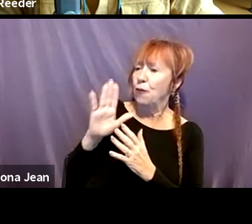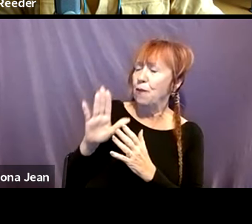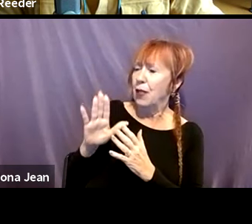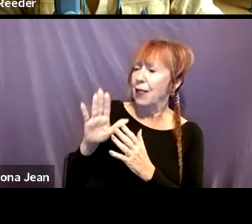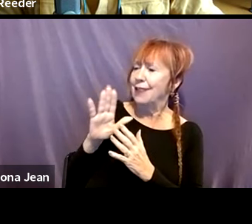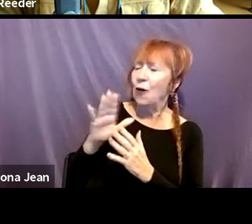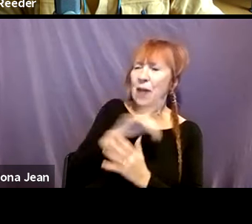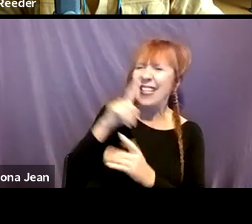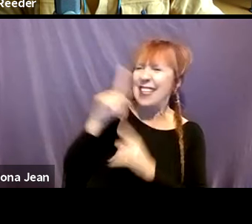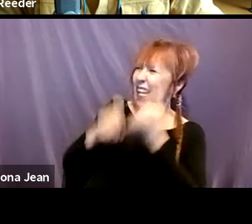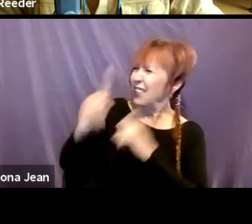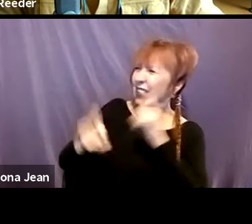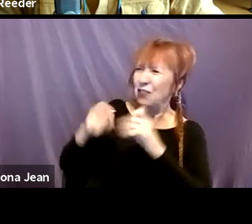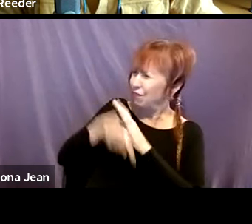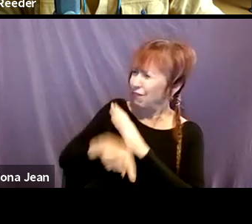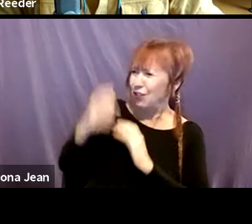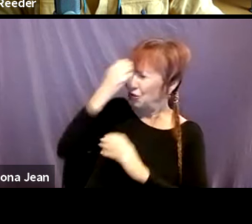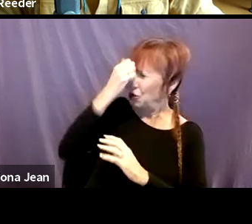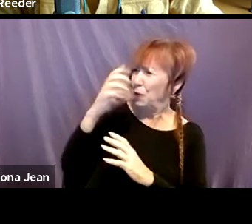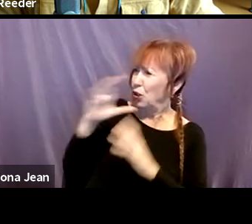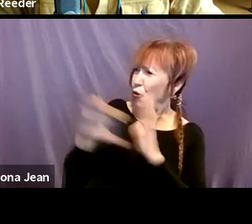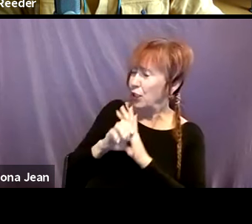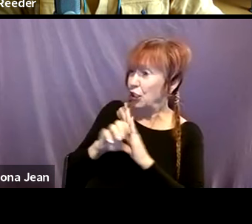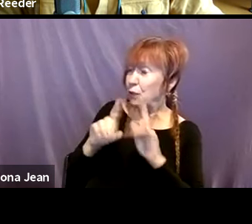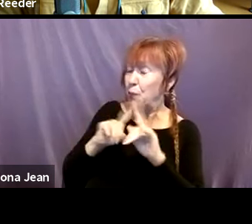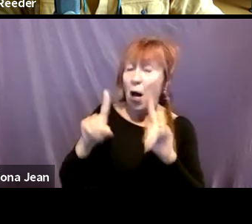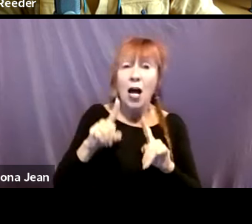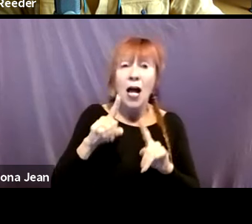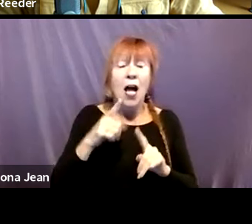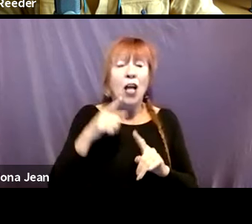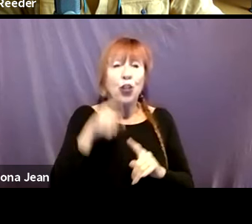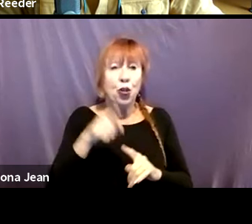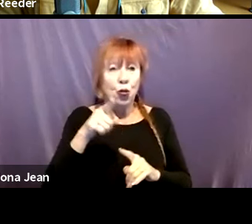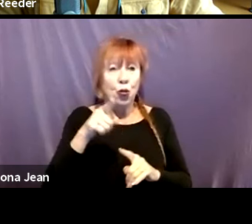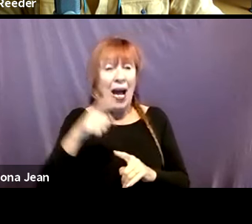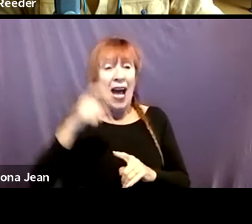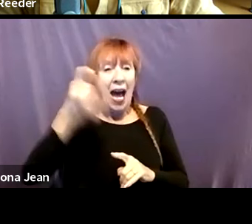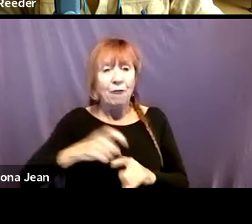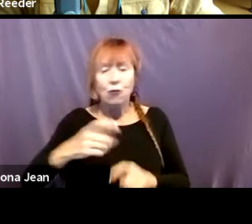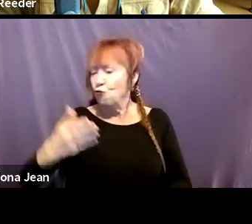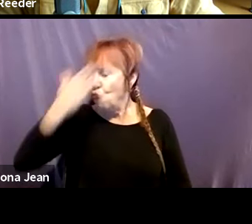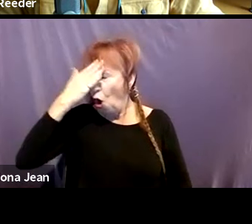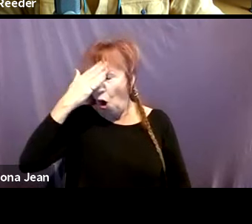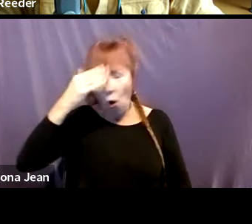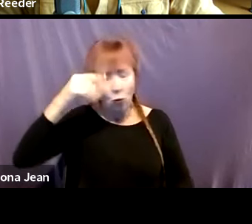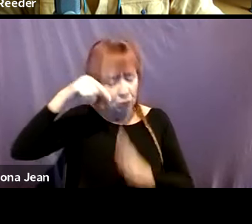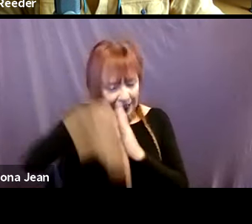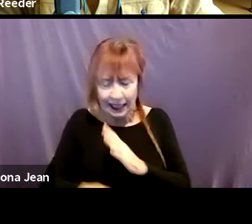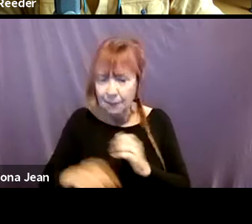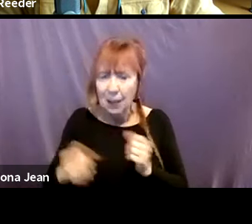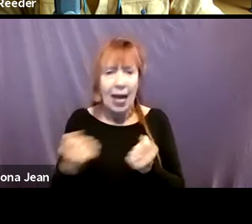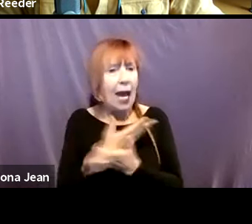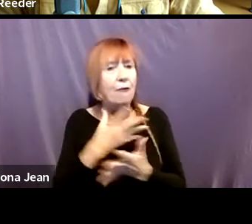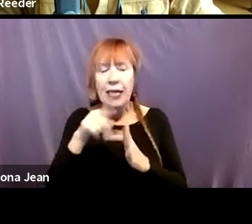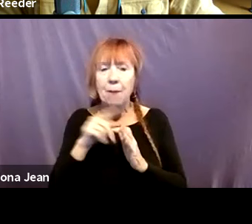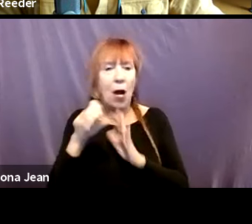but just know, like when you walk in that door, and you're about to pitch, that any question they may have about that script, you have the answer to.